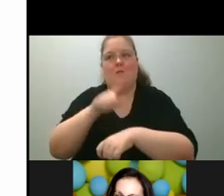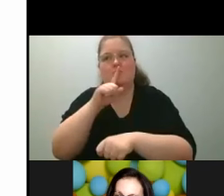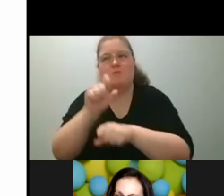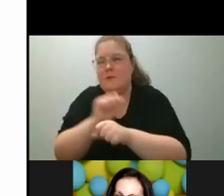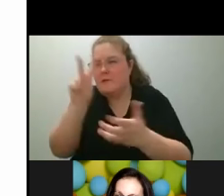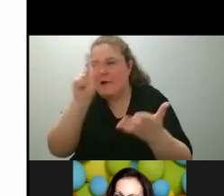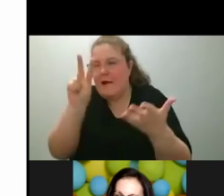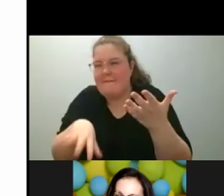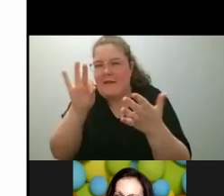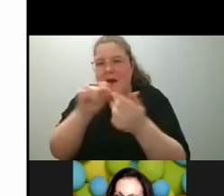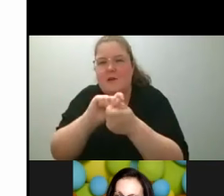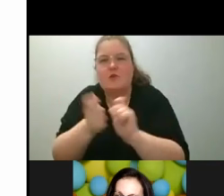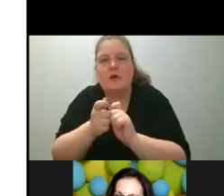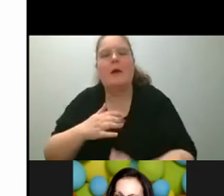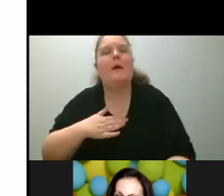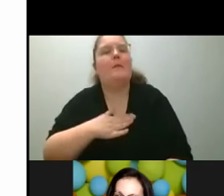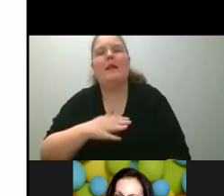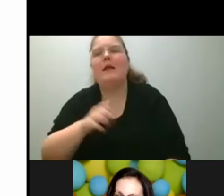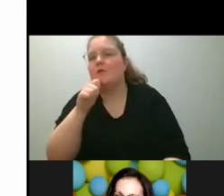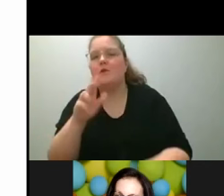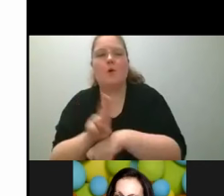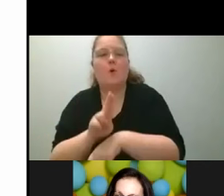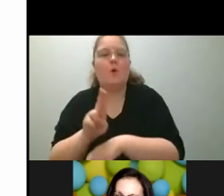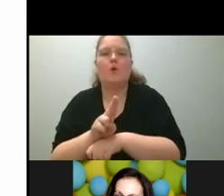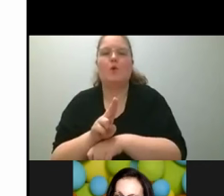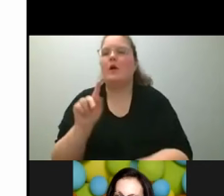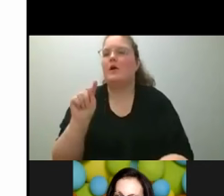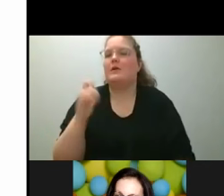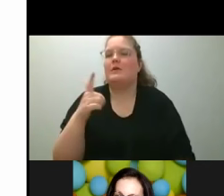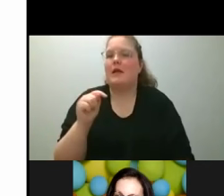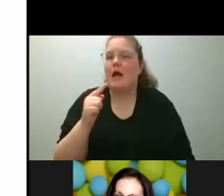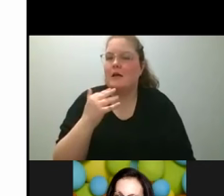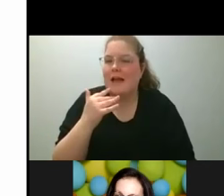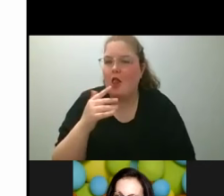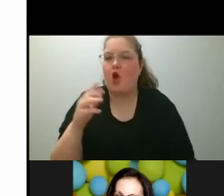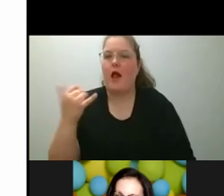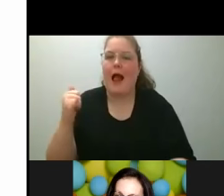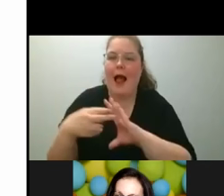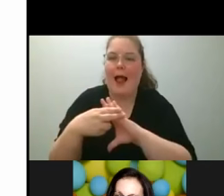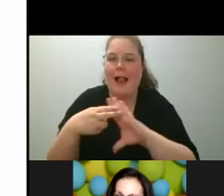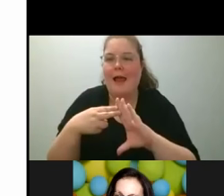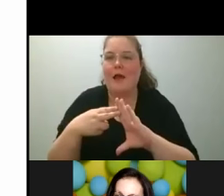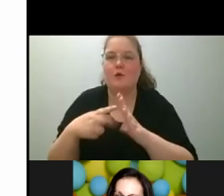But please don't use text, color and highlighting as a way to reformat the document to indicate changes,